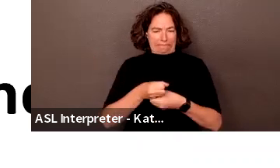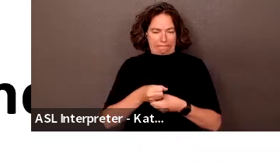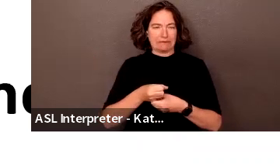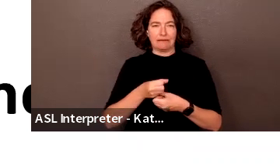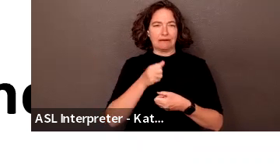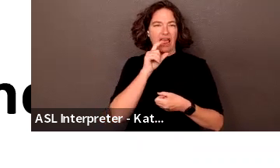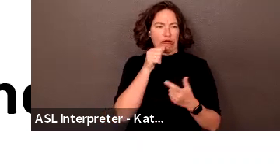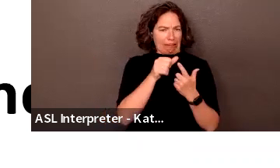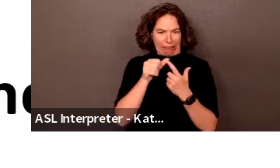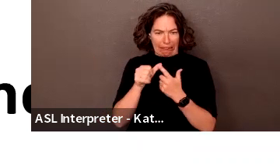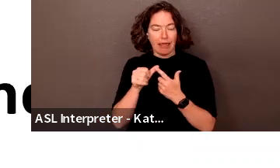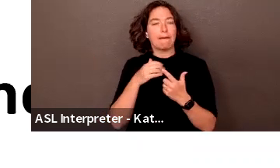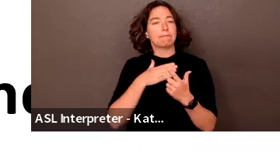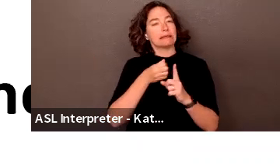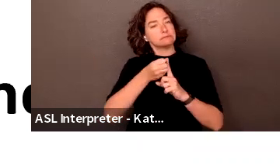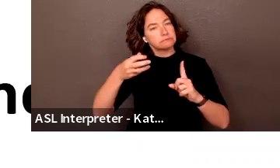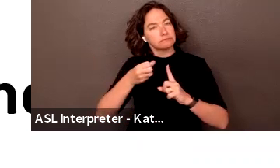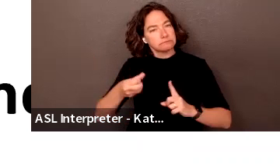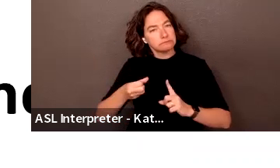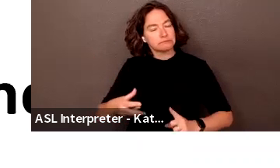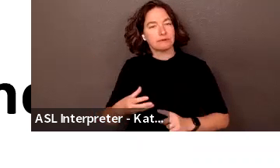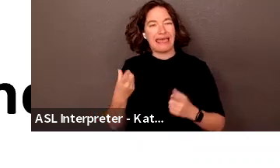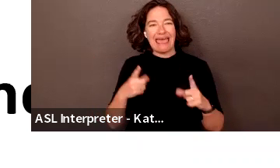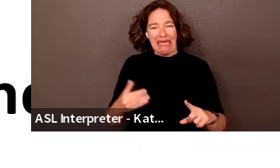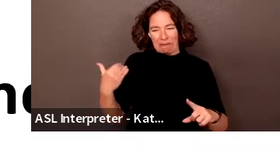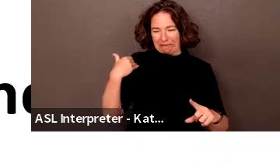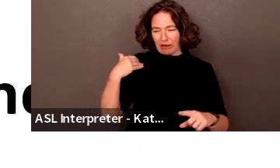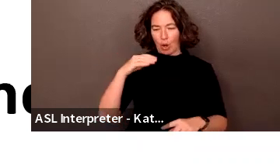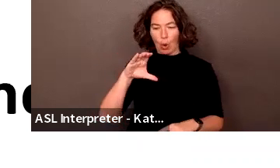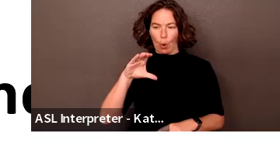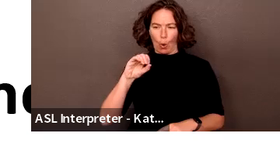covering up some of our stuff. But you might have fixed that, or Tim.